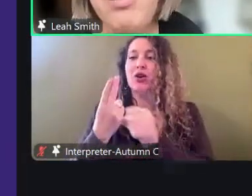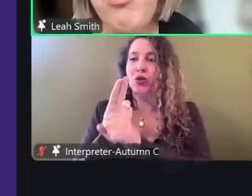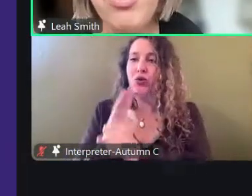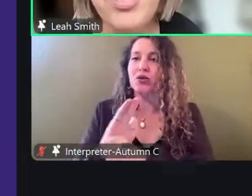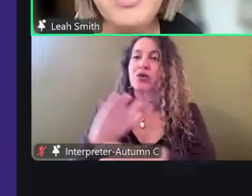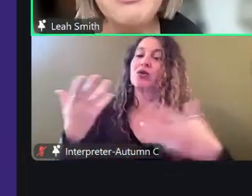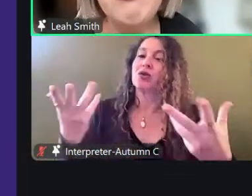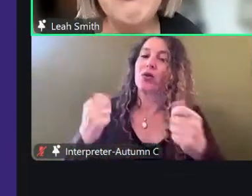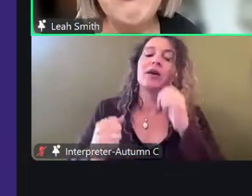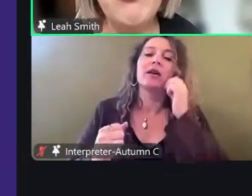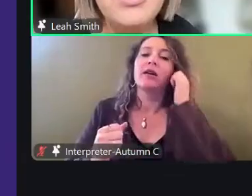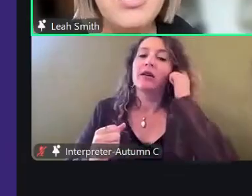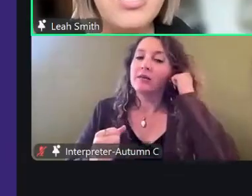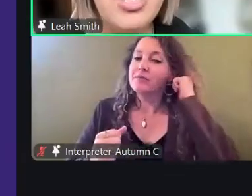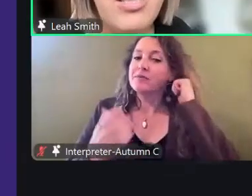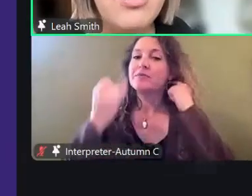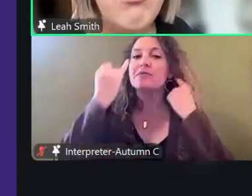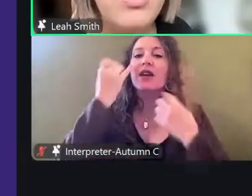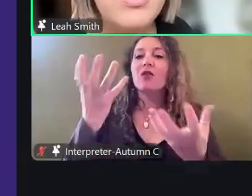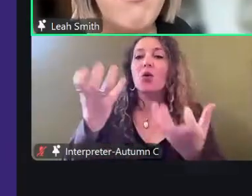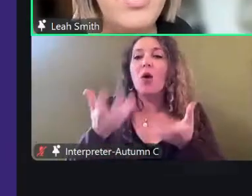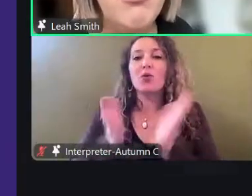if you would like to request this checklist when it's available,